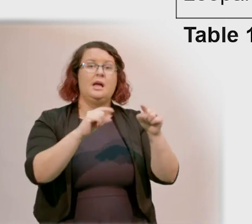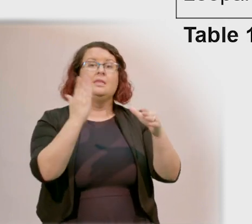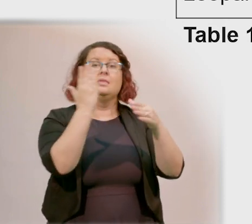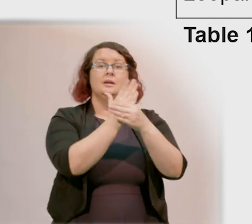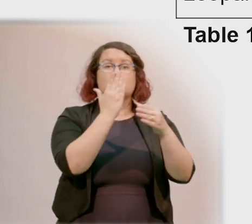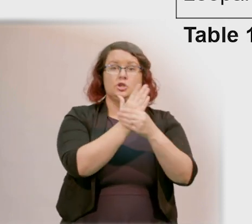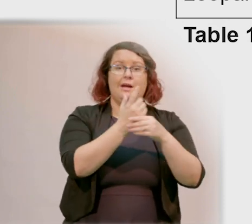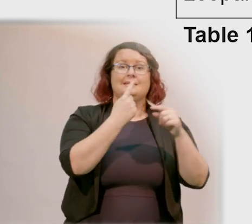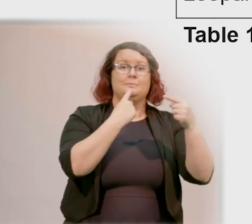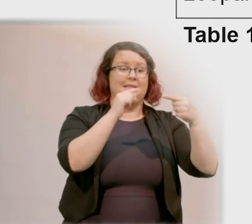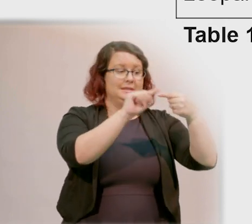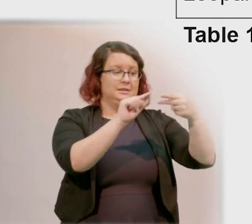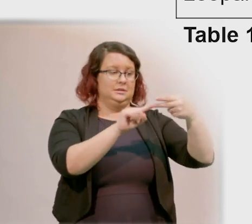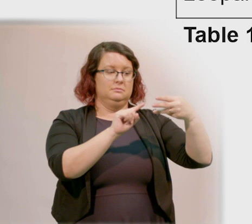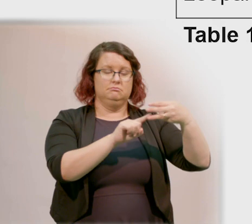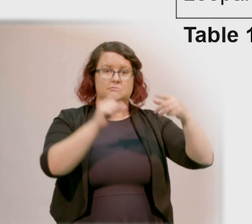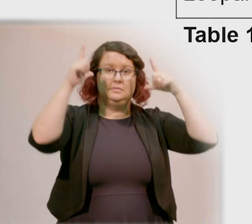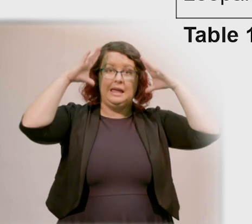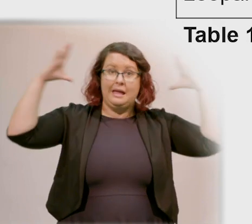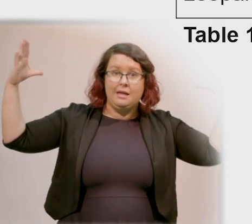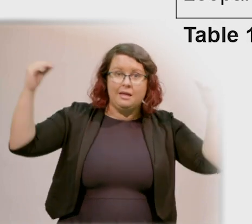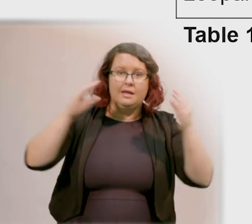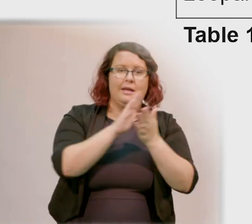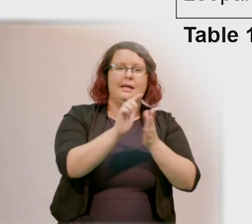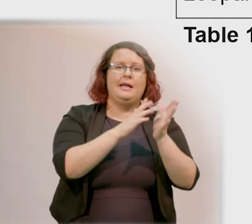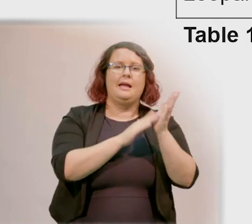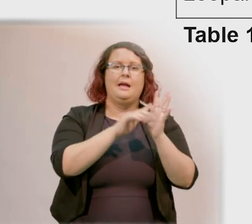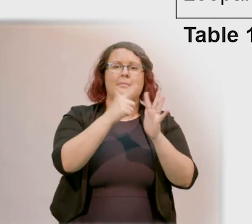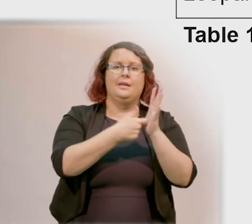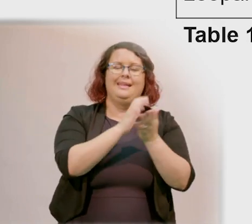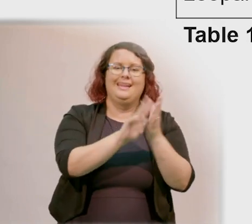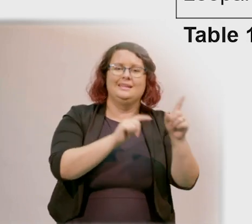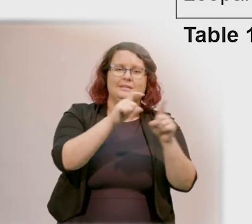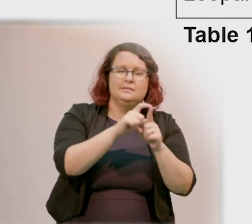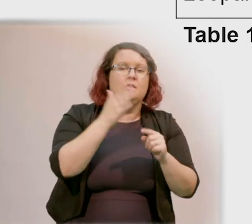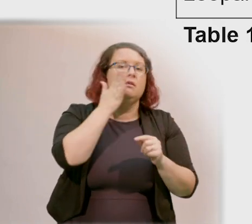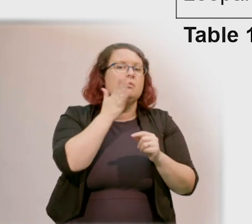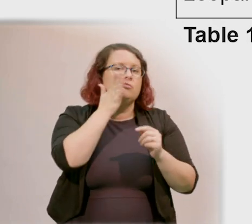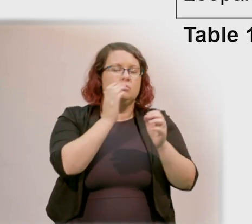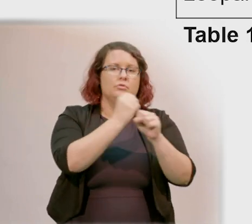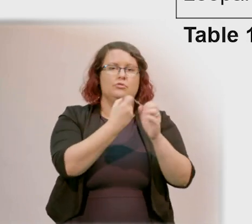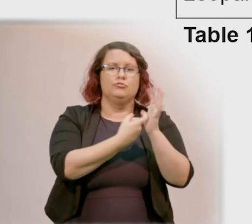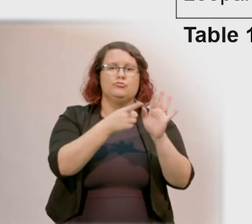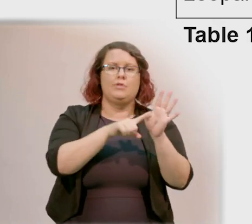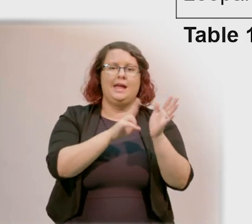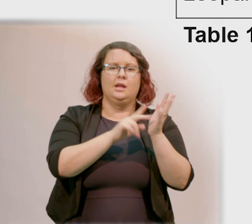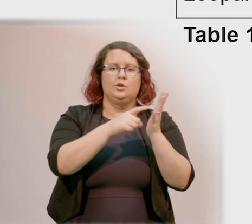whose populations are declining are: hammerhead, grey nurse, and leopard sharks.